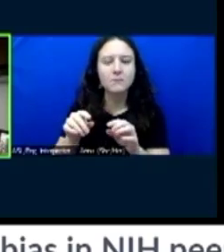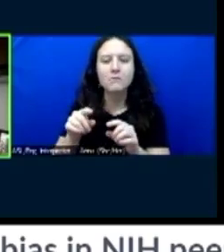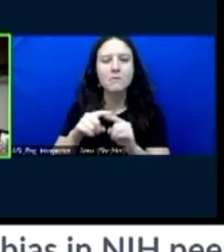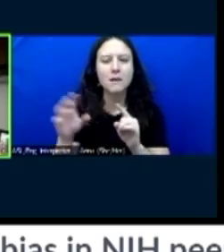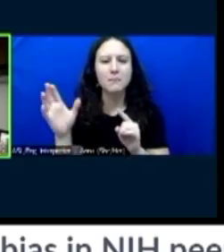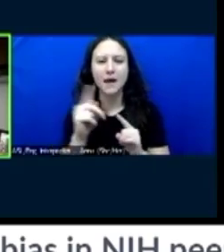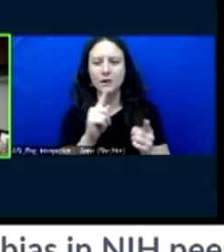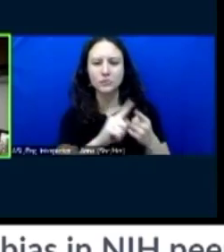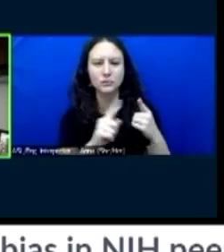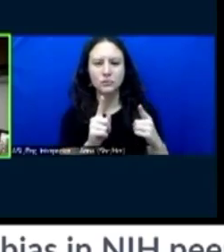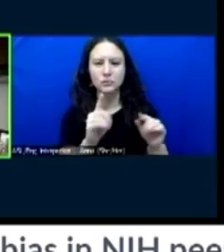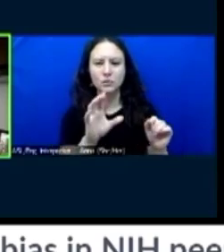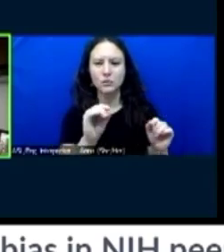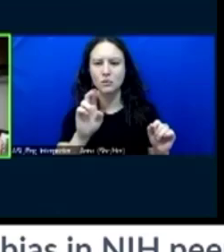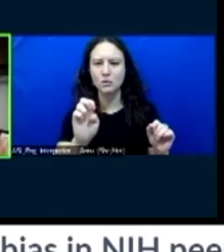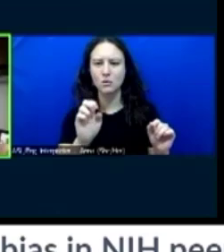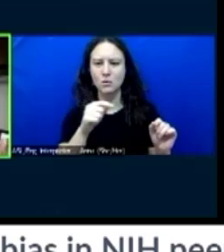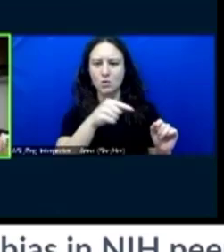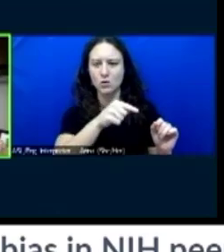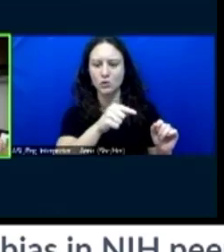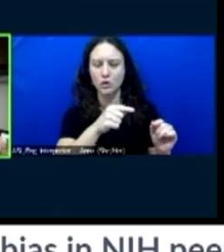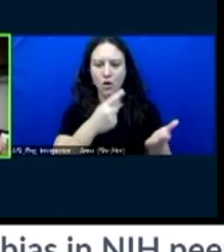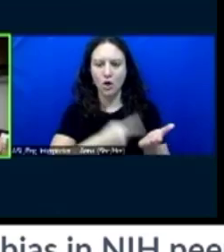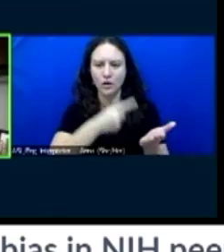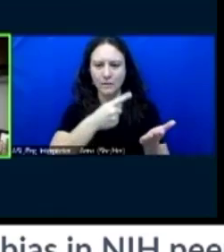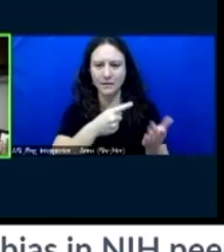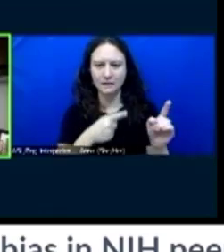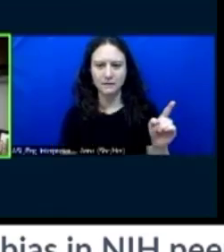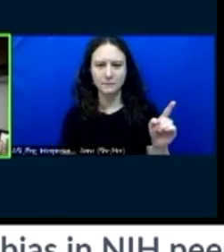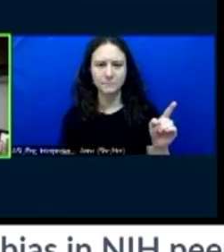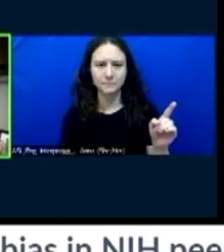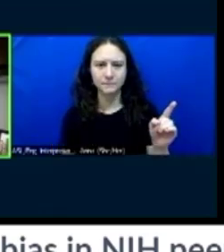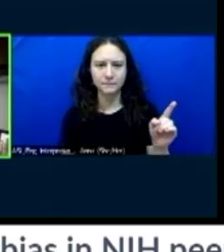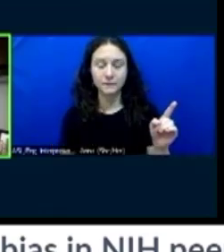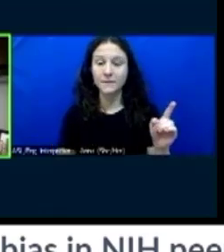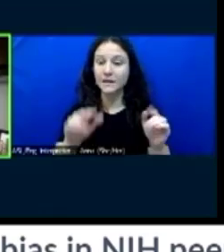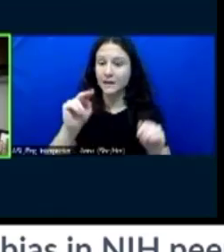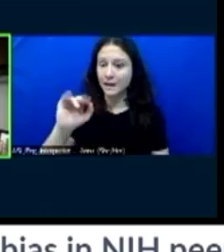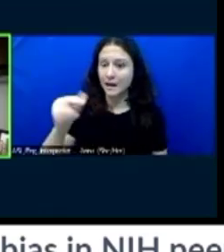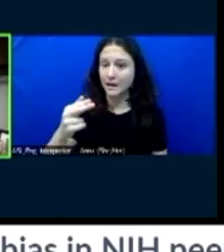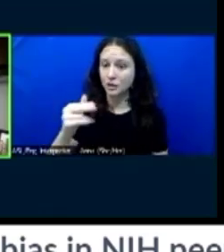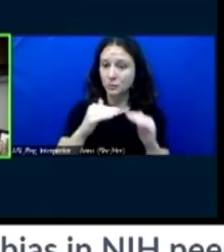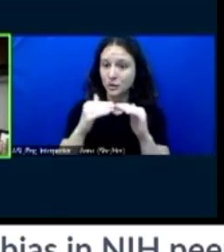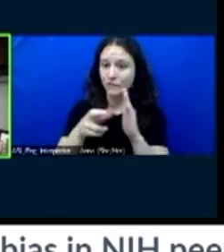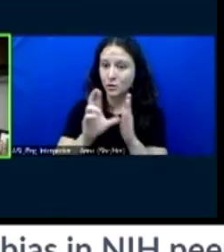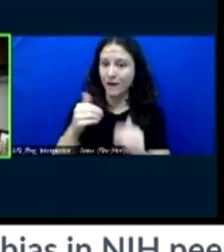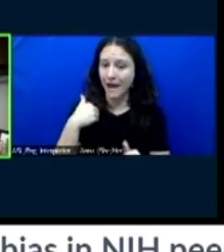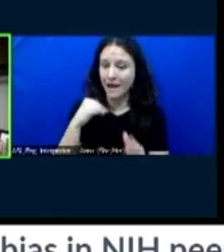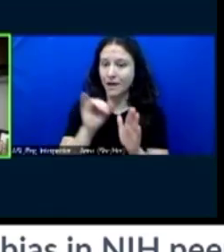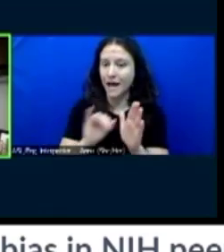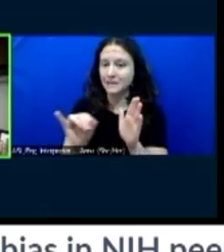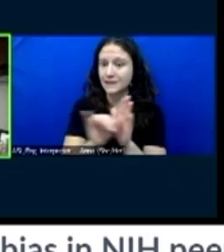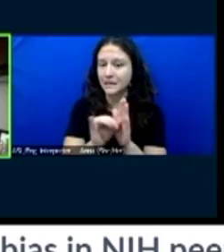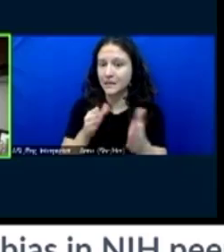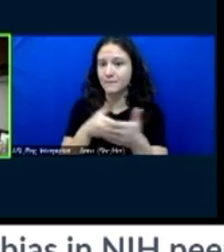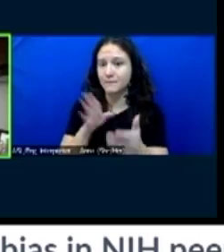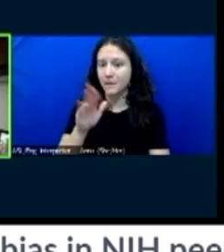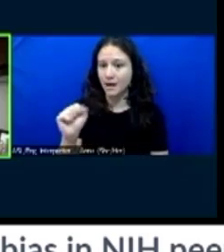is there identity-based bias in NIH peer review? There's not a lot of literature on it.